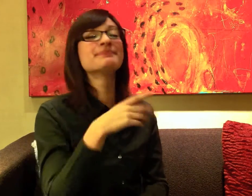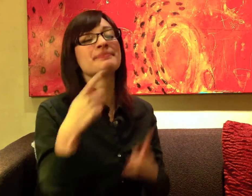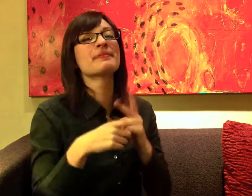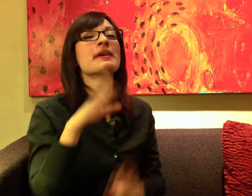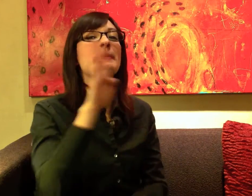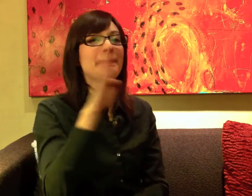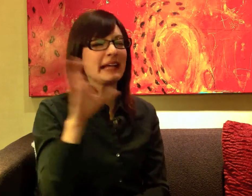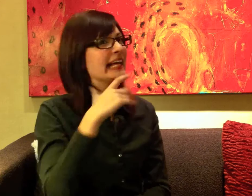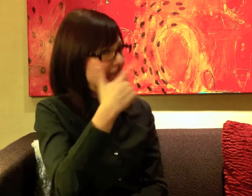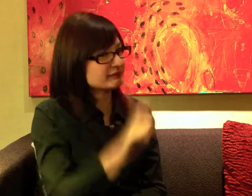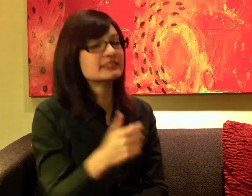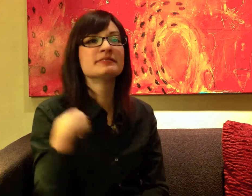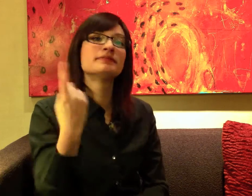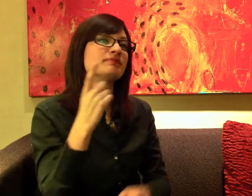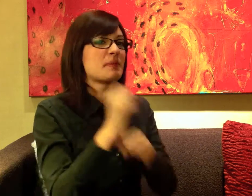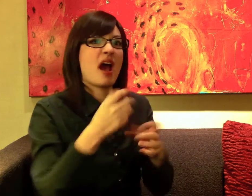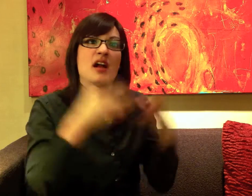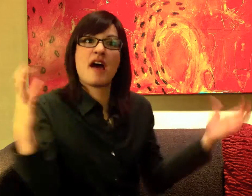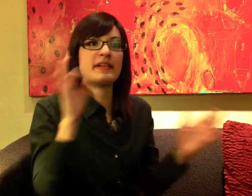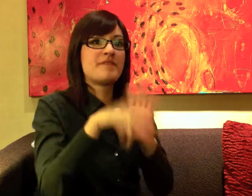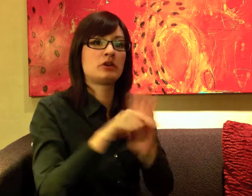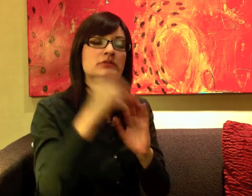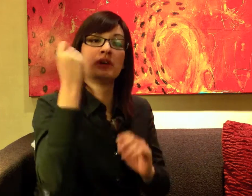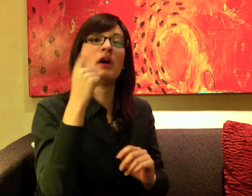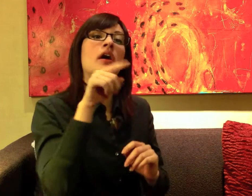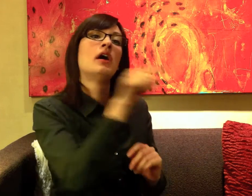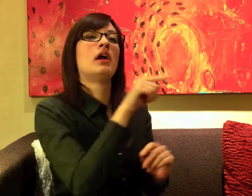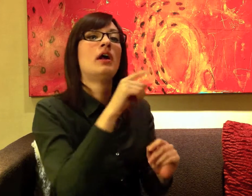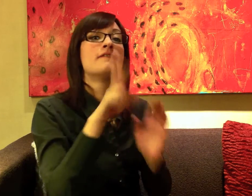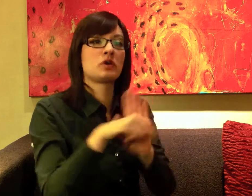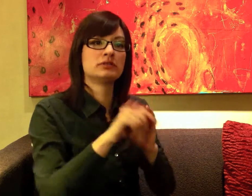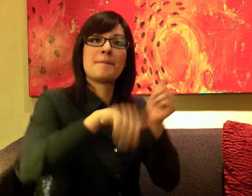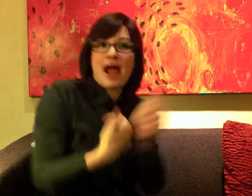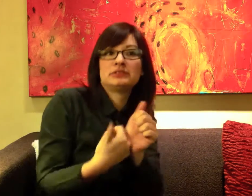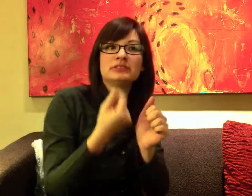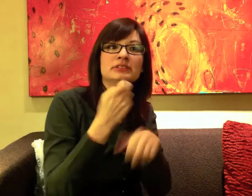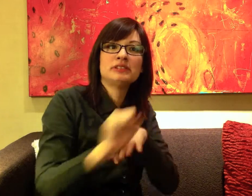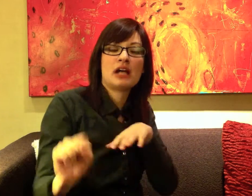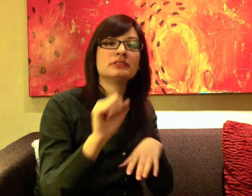As for BBC, it was interesting. I made a lot of videos but it was all backstage.